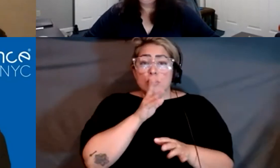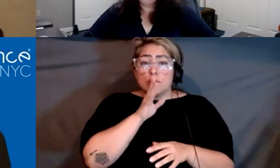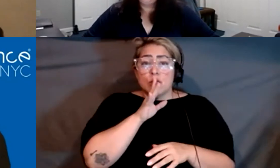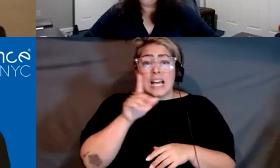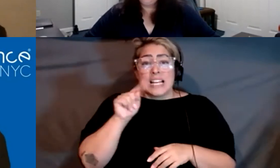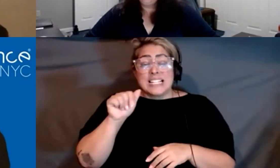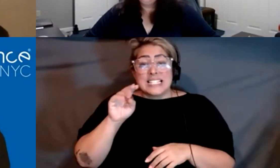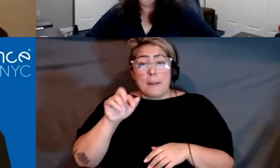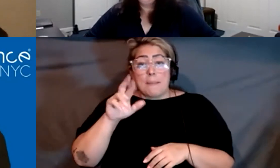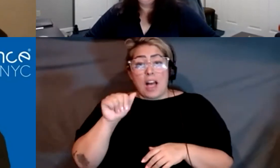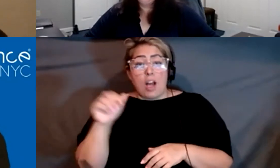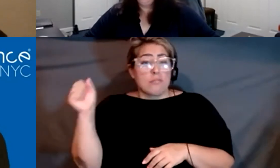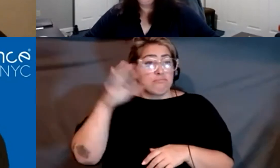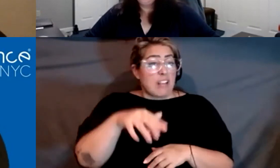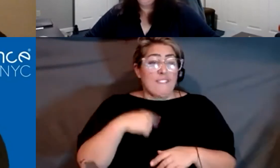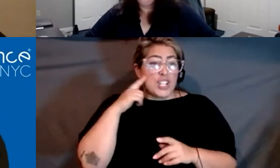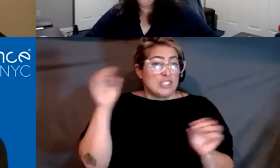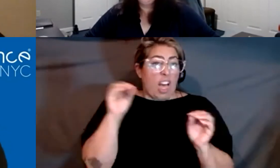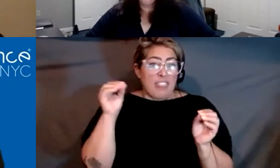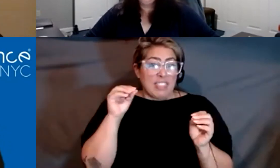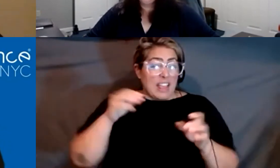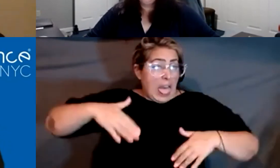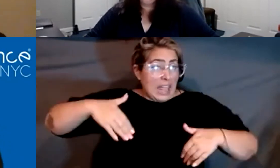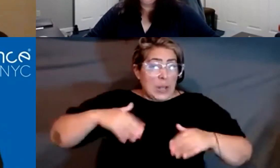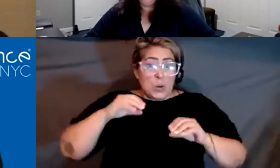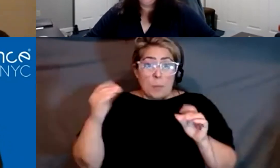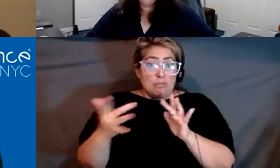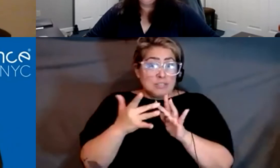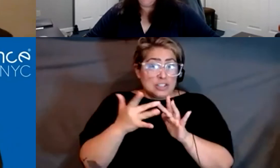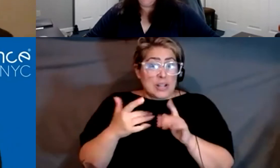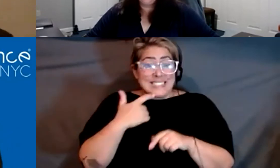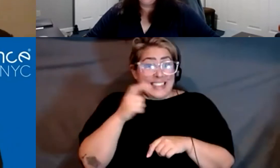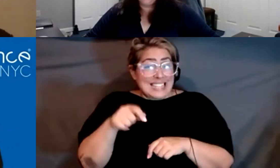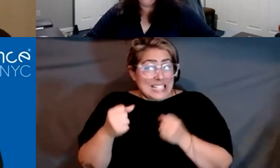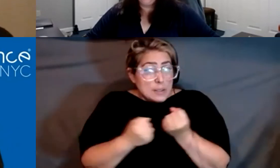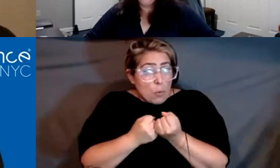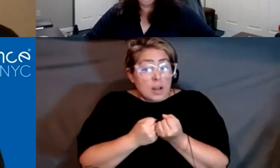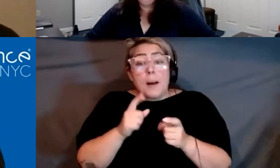need support. And it is so kind to ask an offer and we really appreciate that. I will take